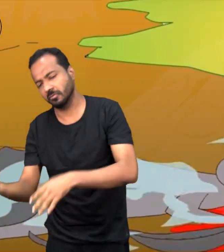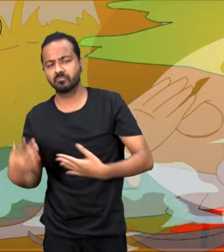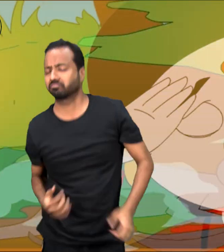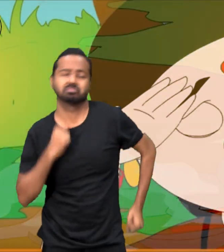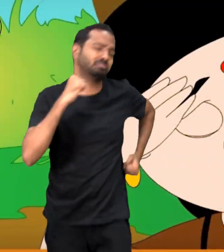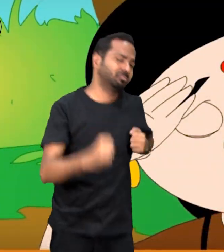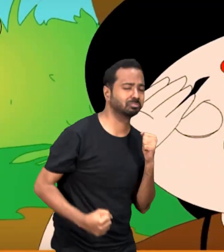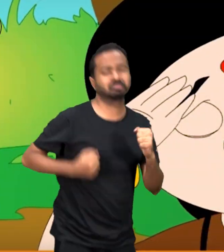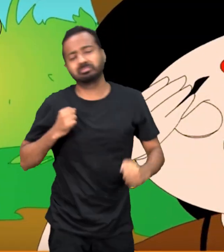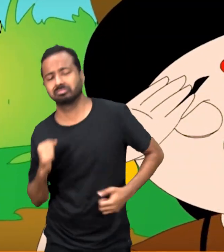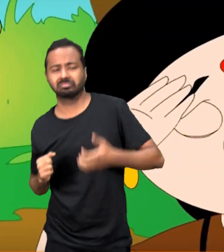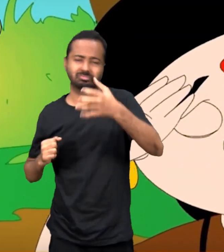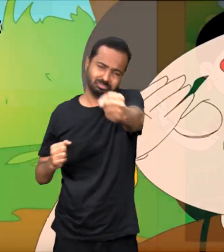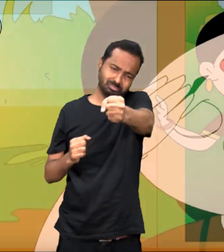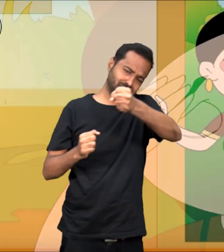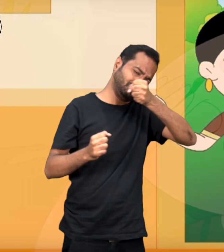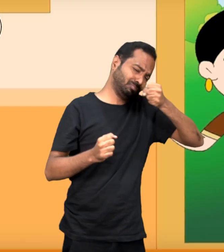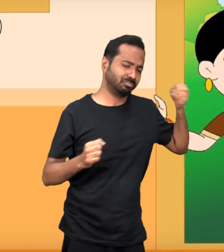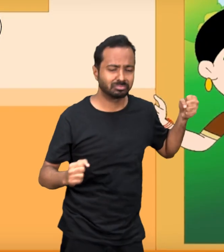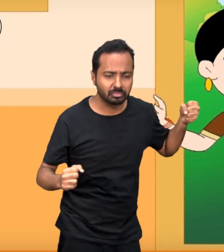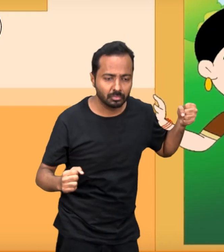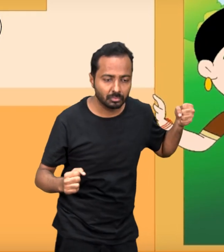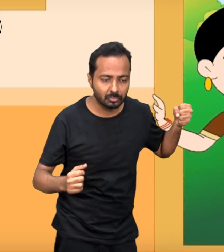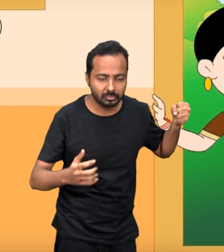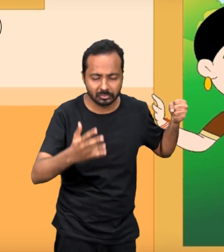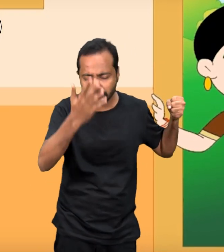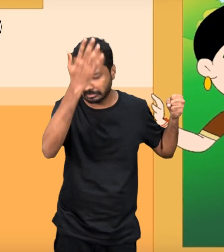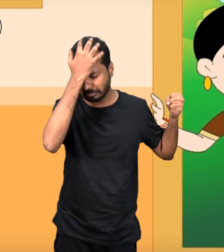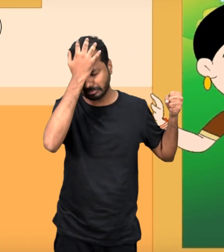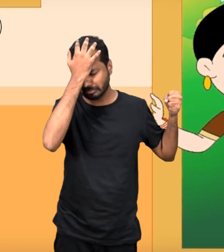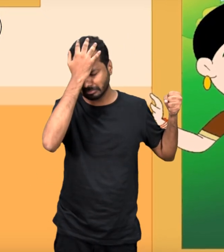And then hit that pot filled with water to mongoose's head and went inside When she saw inside the home,